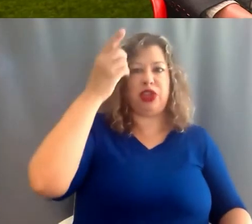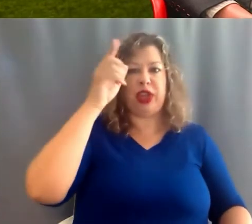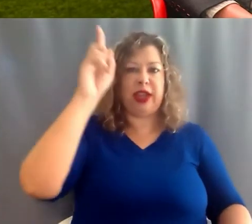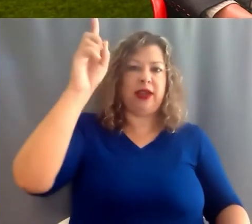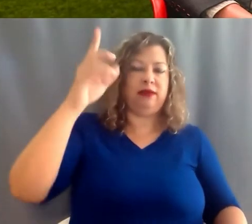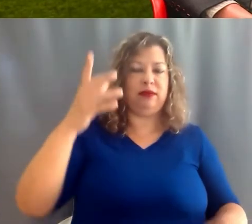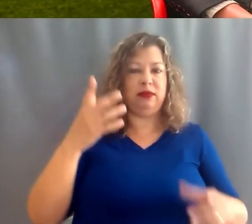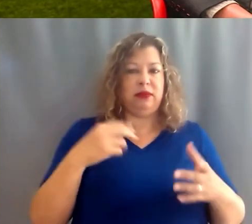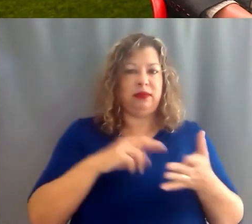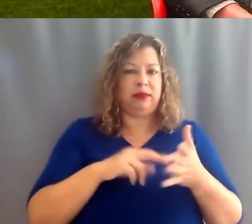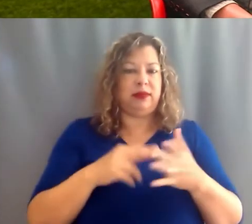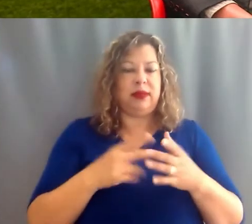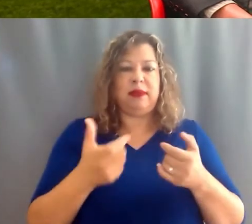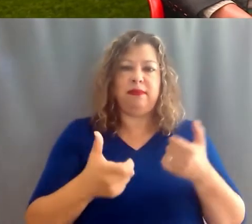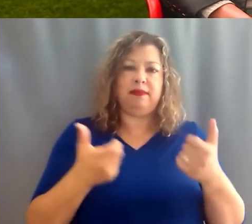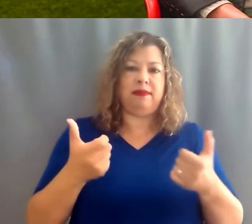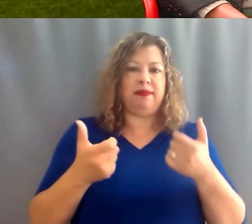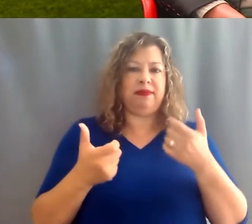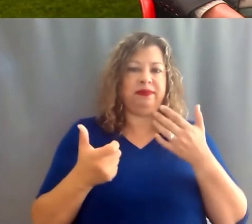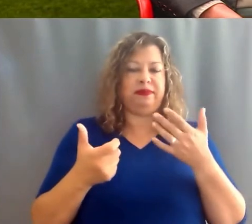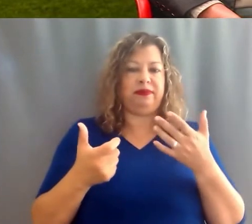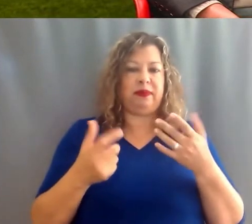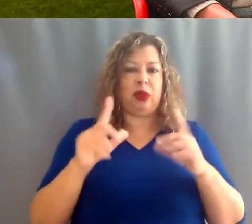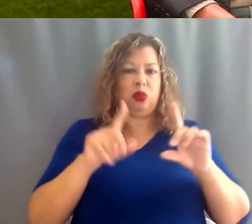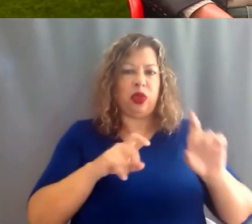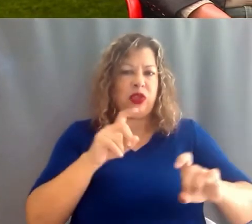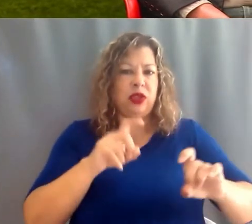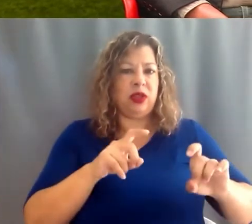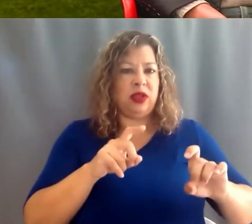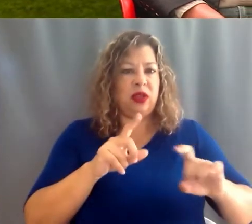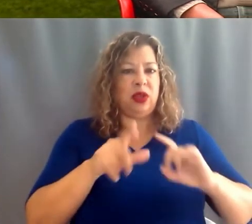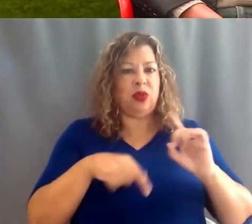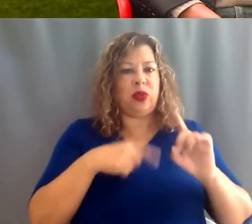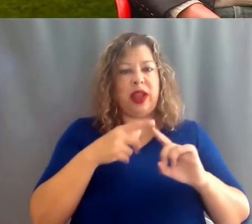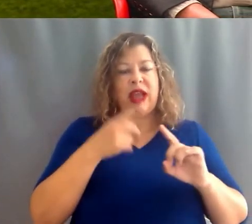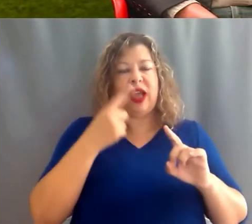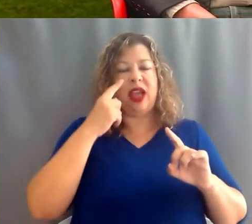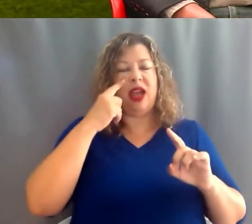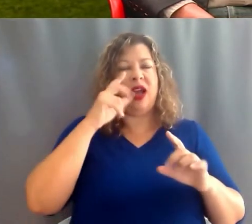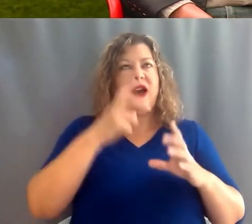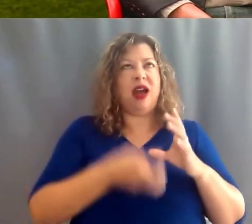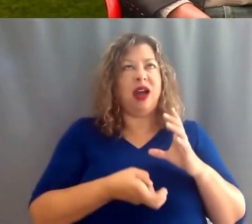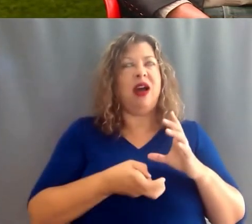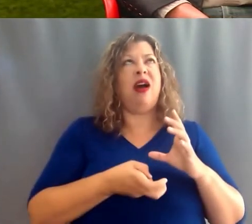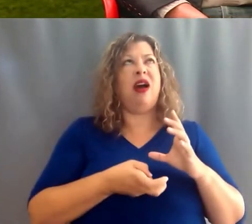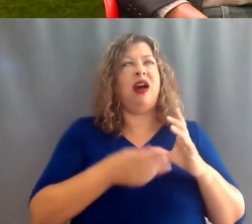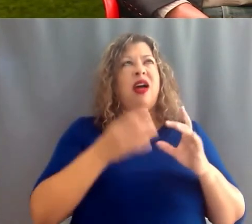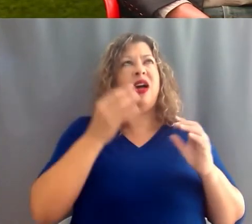What if? And as soon as I kind of went down that rabbit hole of stuff, we just. There's so much more. And the fact that.